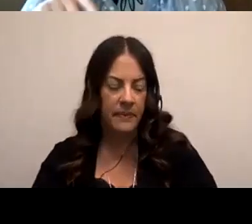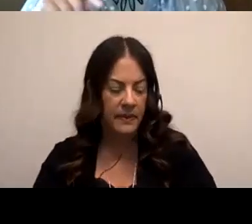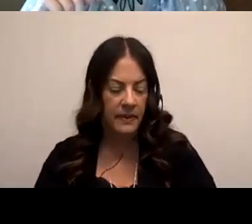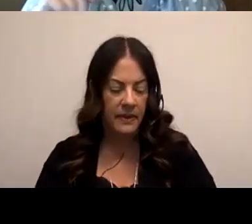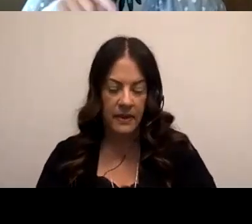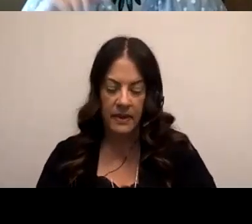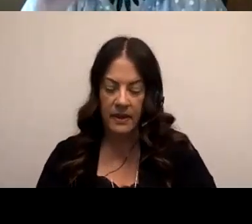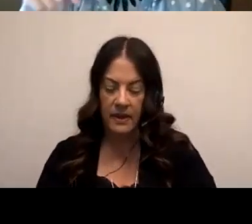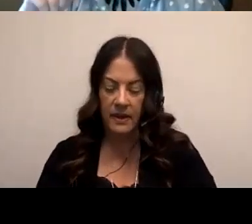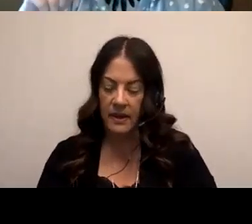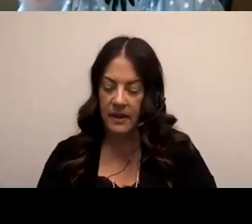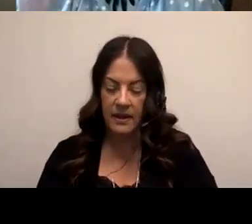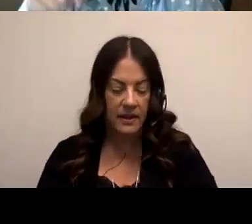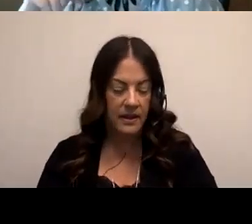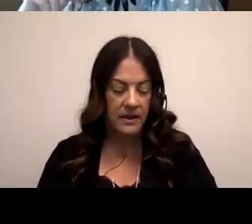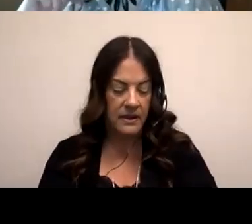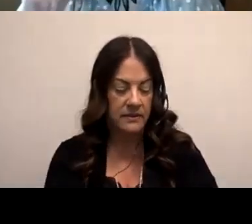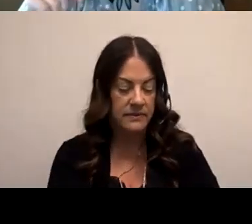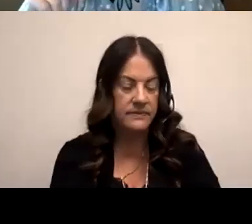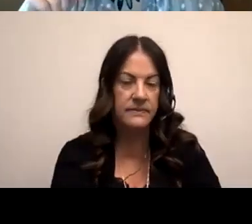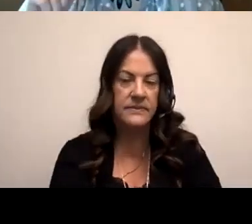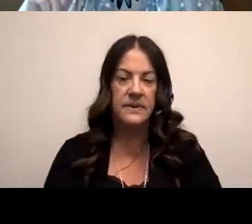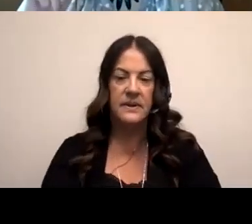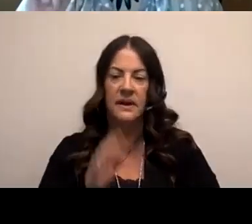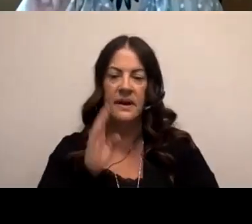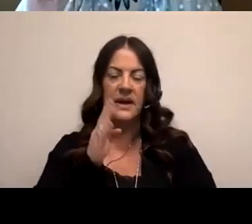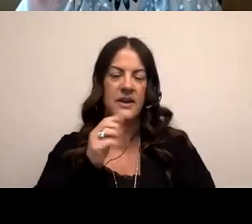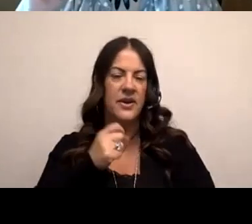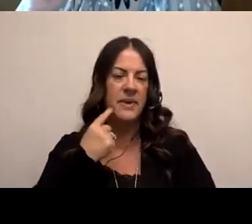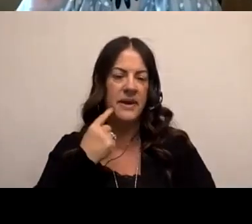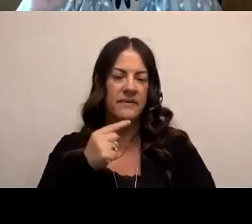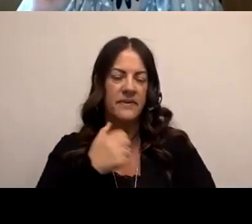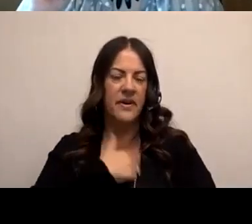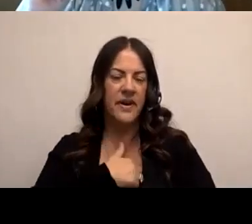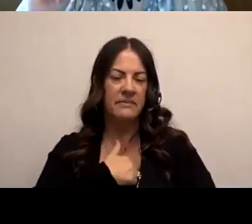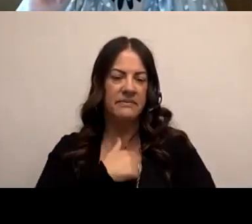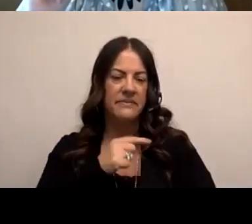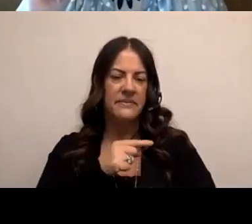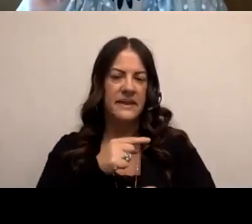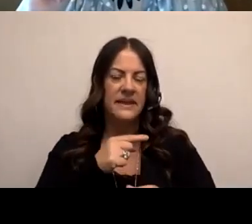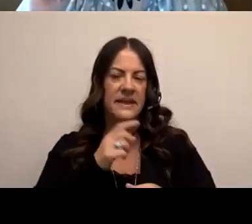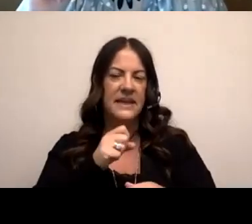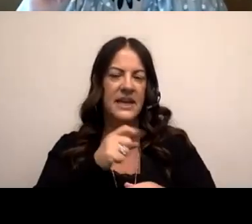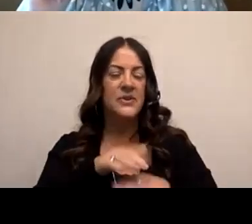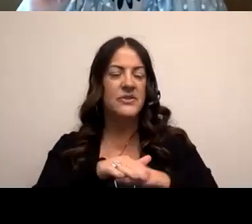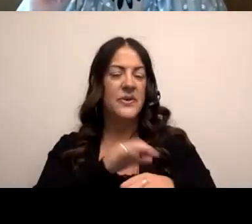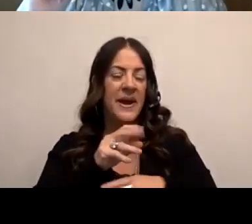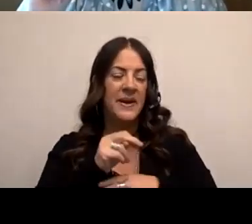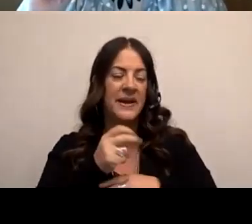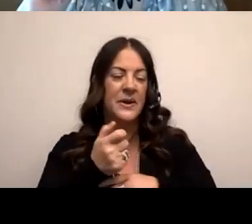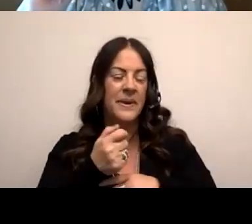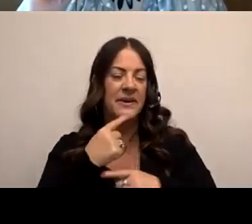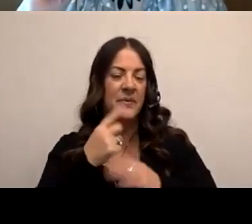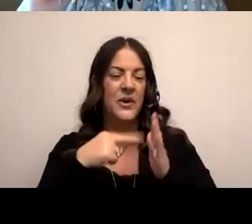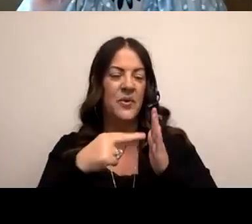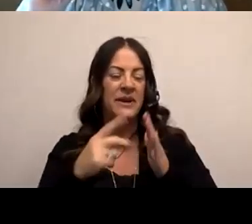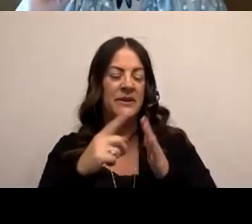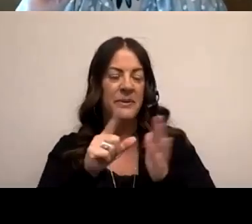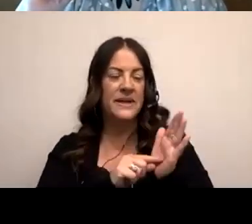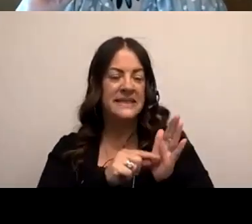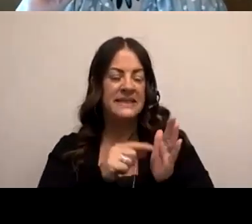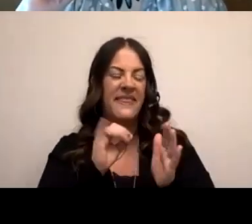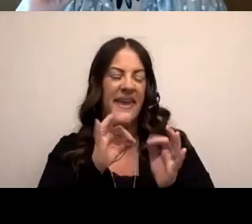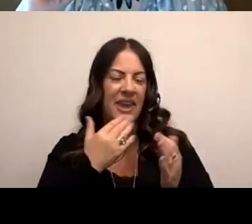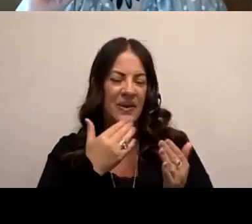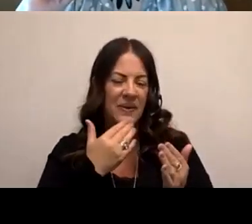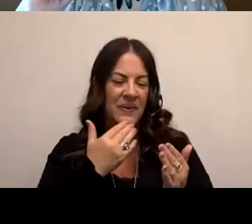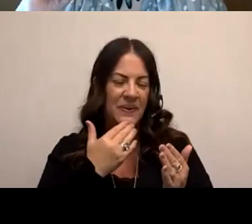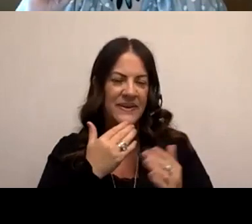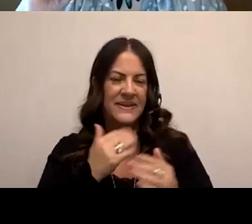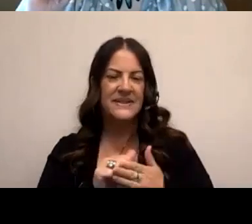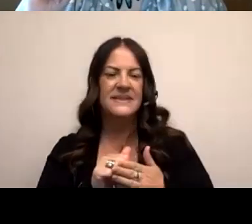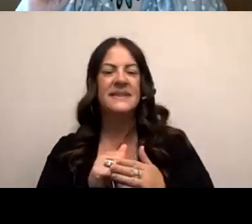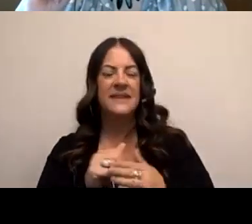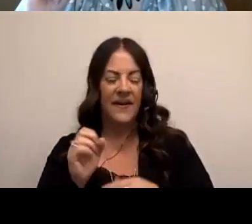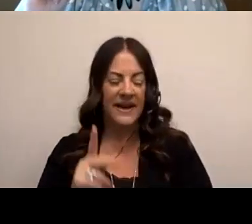HI, CAN YOU HEAR ME, CAN YOU SLOW DOWN A LITTLE BIT WHEN YOU THANK YOU.